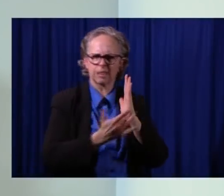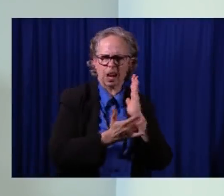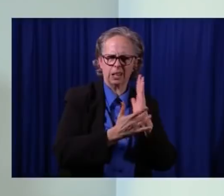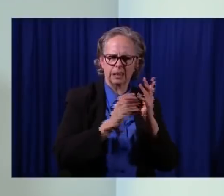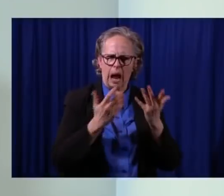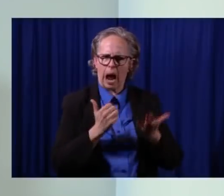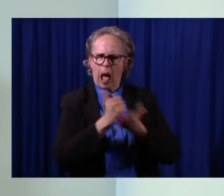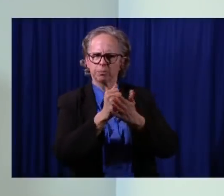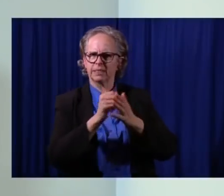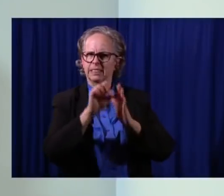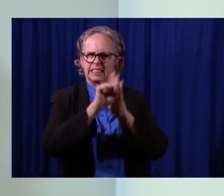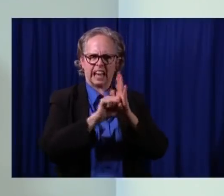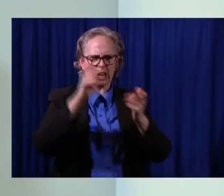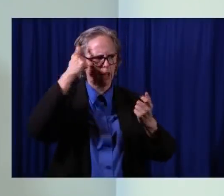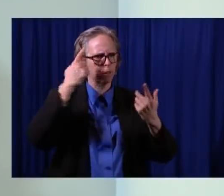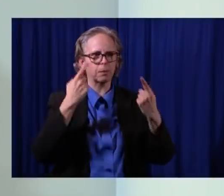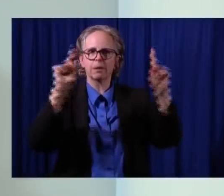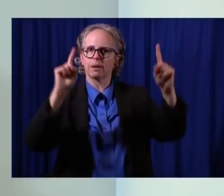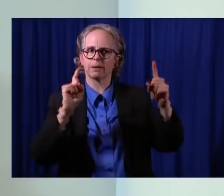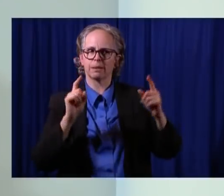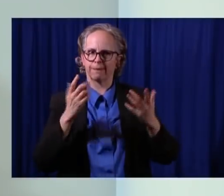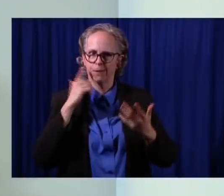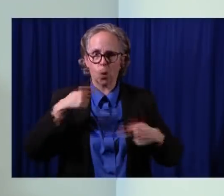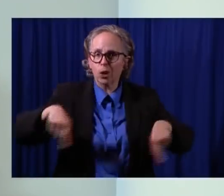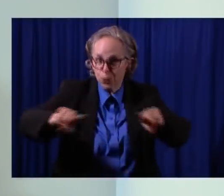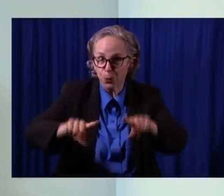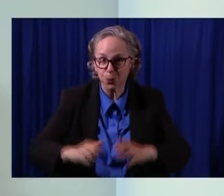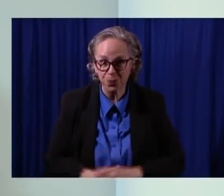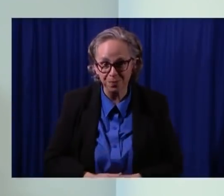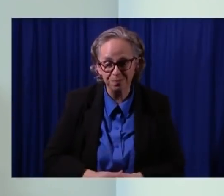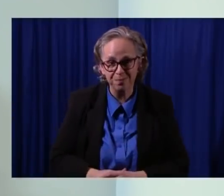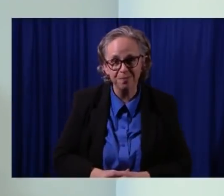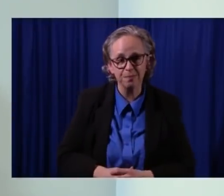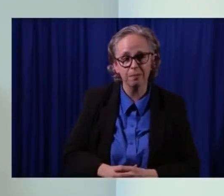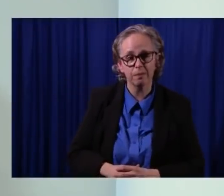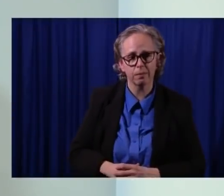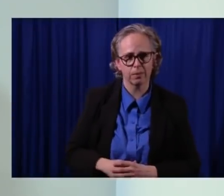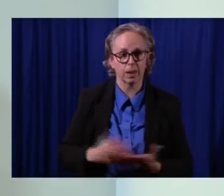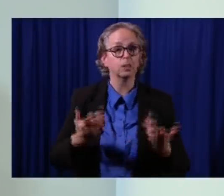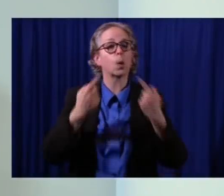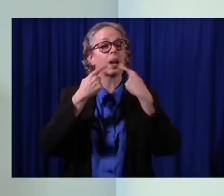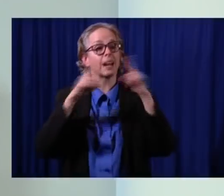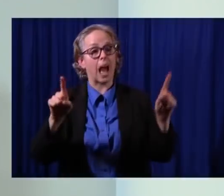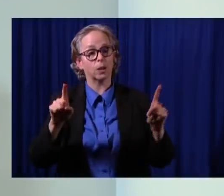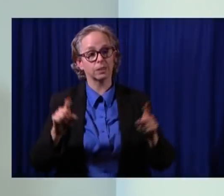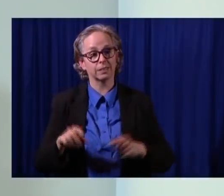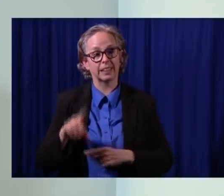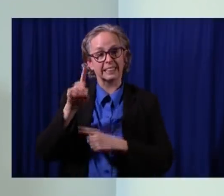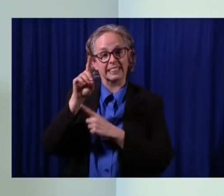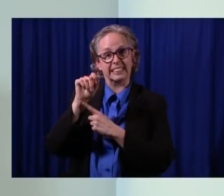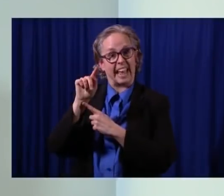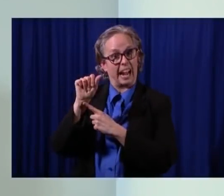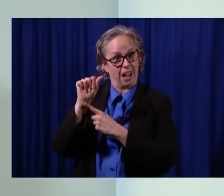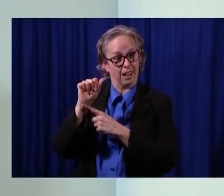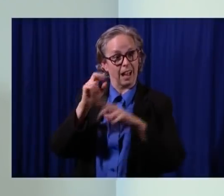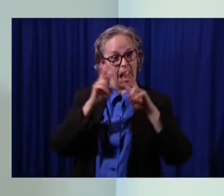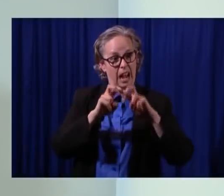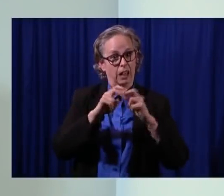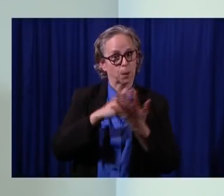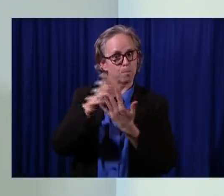PARTNERSHIP FOR A GROUP THAT THE GOVERNOR AND I HELPED CREATE WHICH I HELPED RUN, INNOVATE